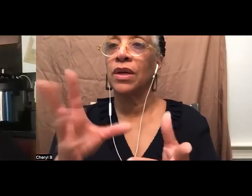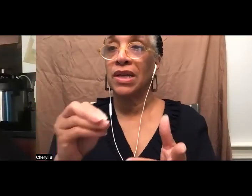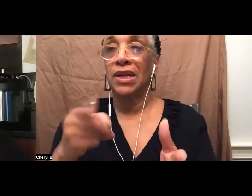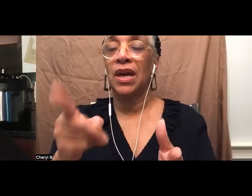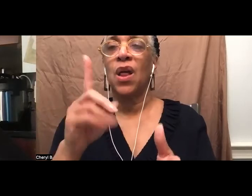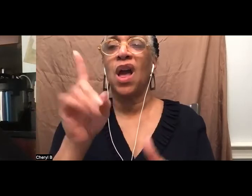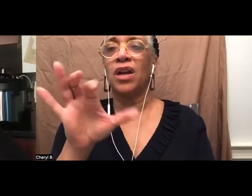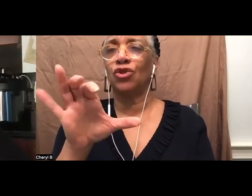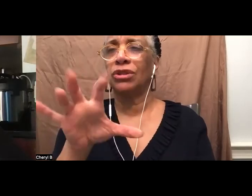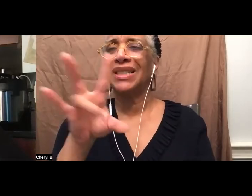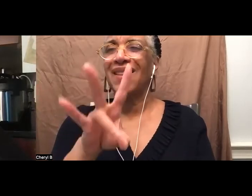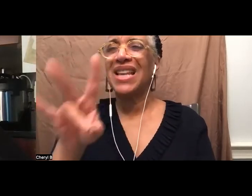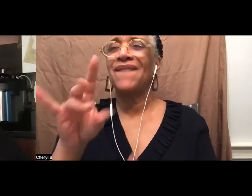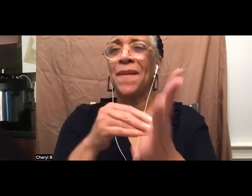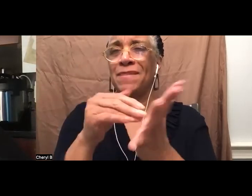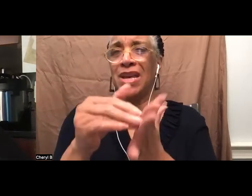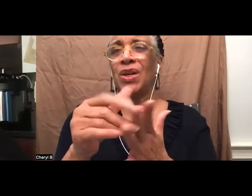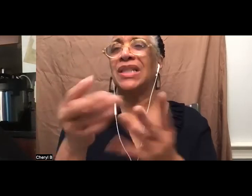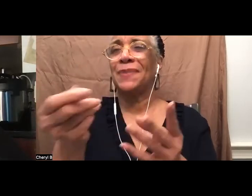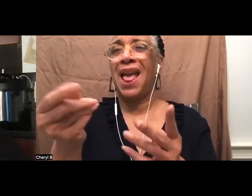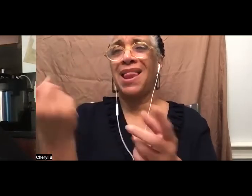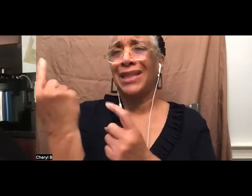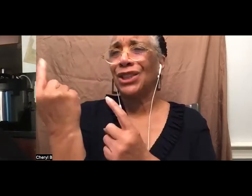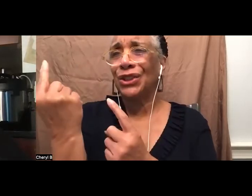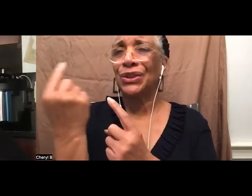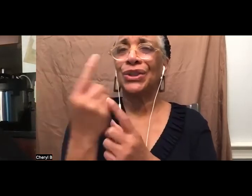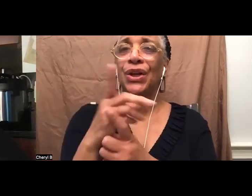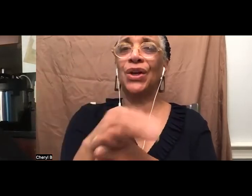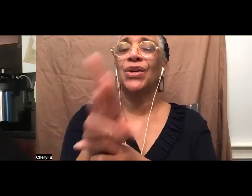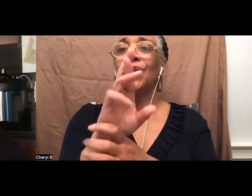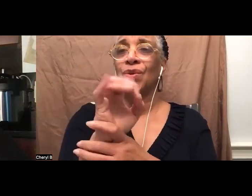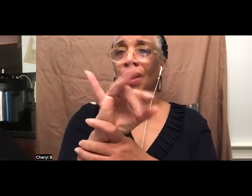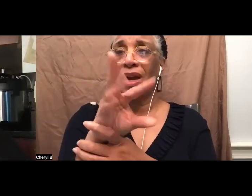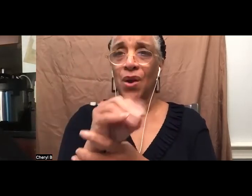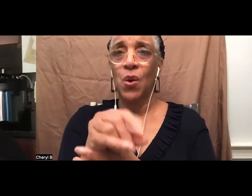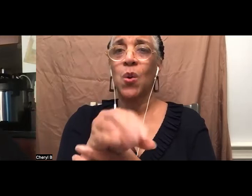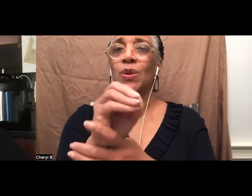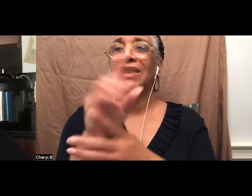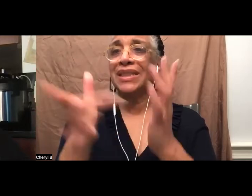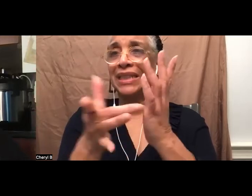alone. Raytheon Technologies spent the most on lobbying in 2021 at 15.3 million.